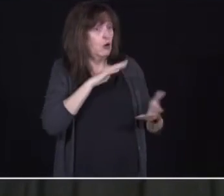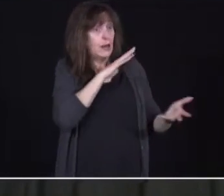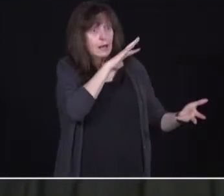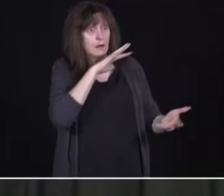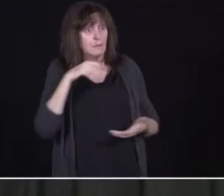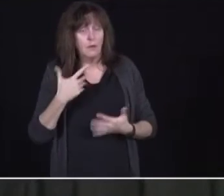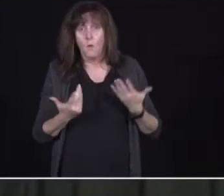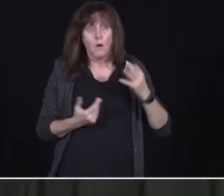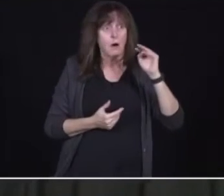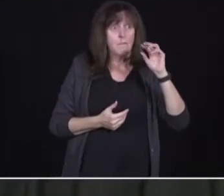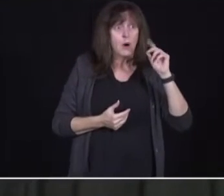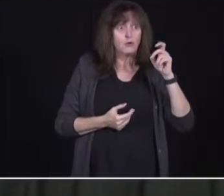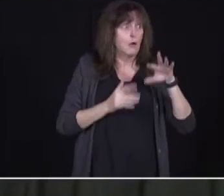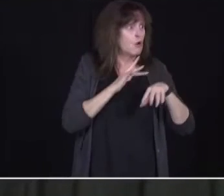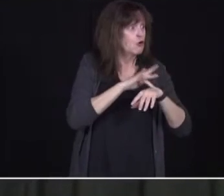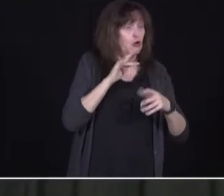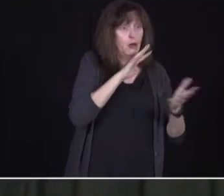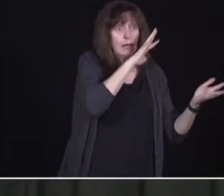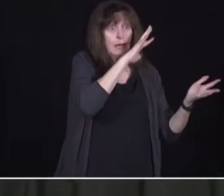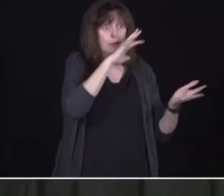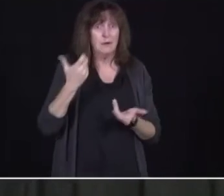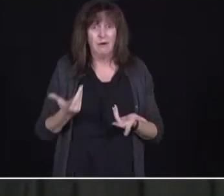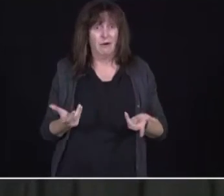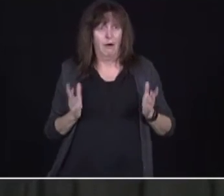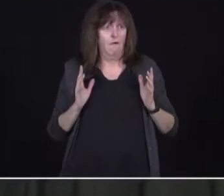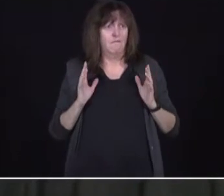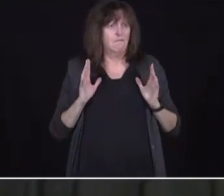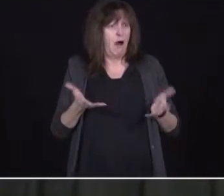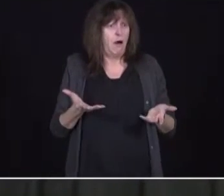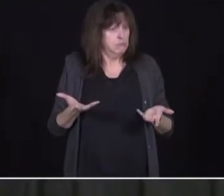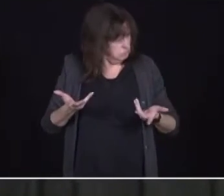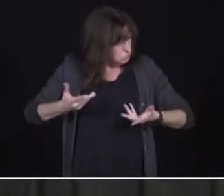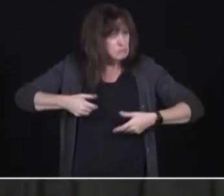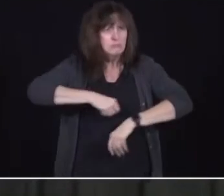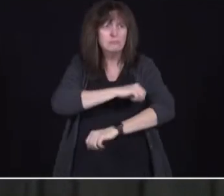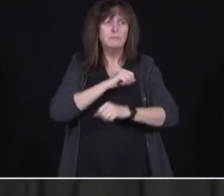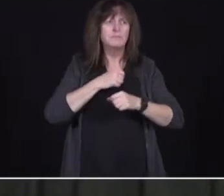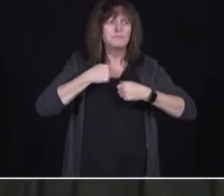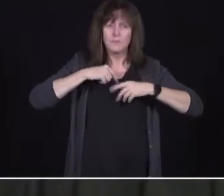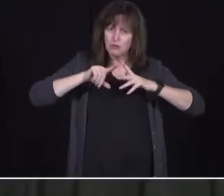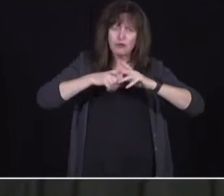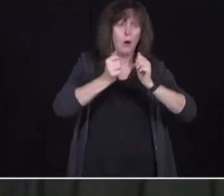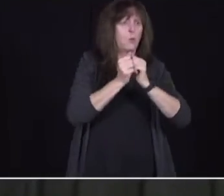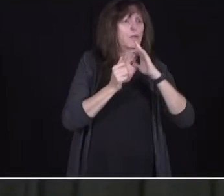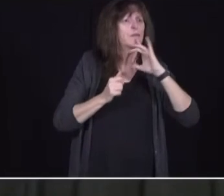It if morphizer other Moderna gets in earlier. We want to be able to get into -- those 80